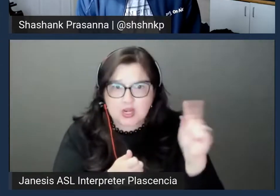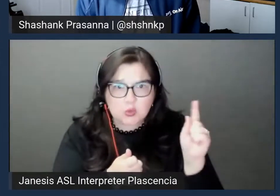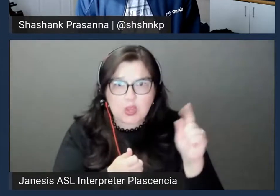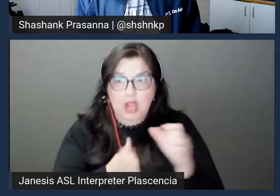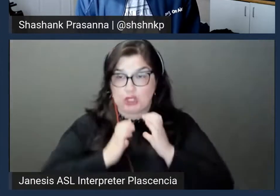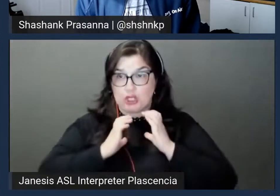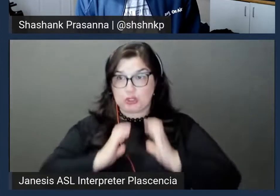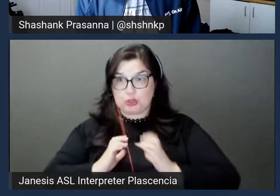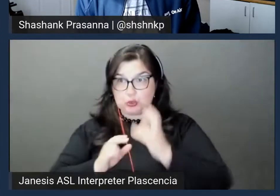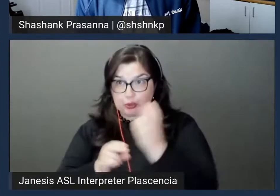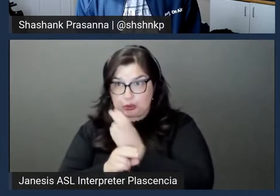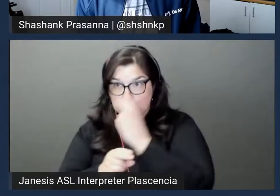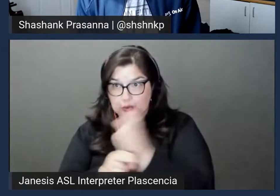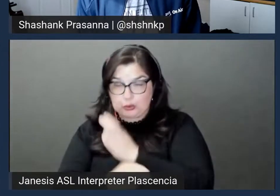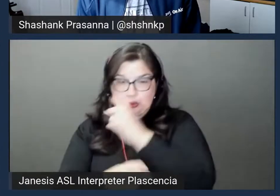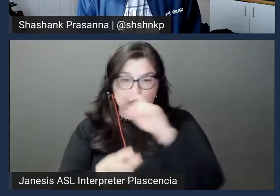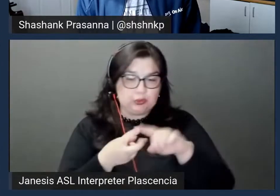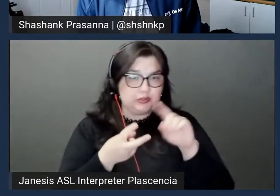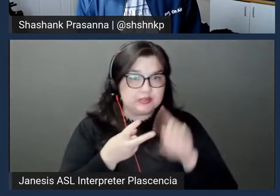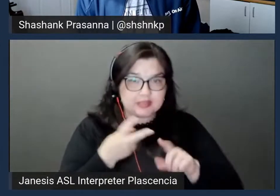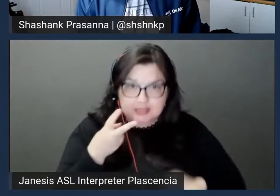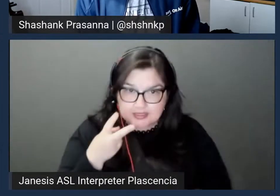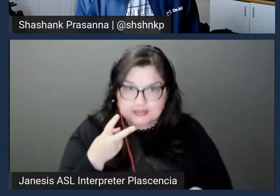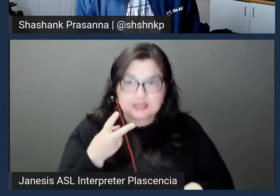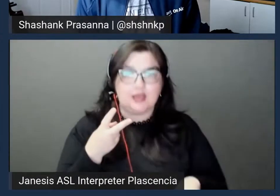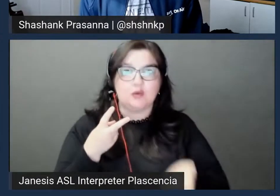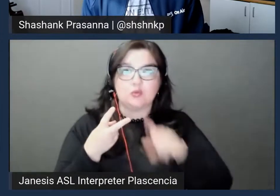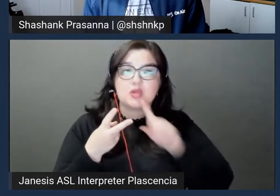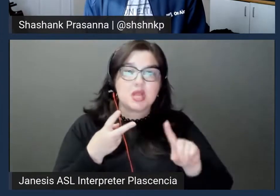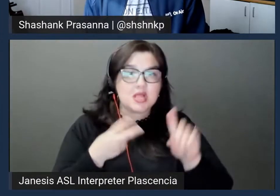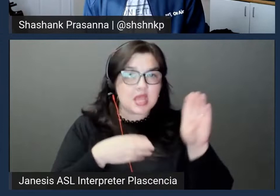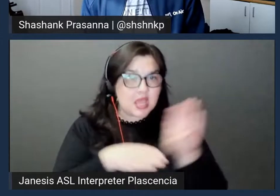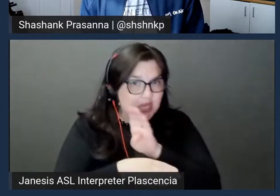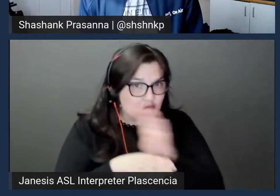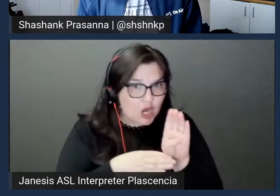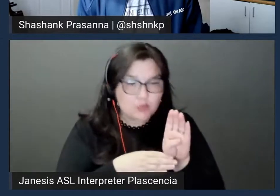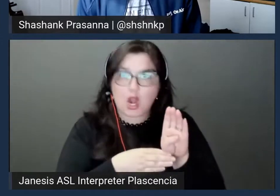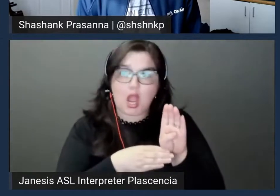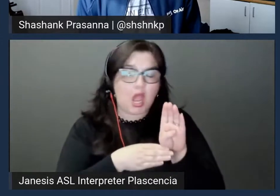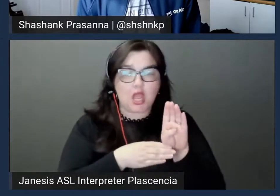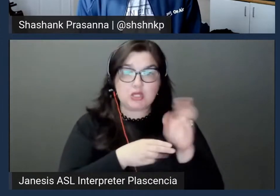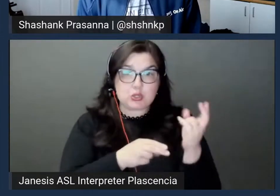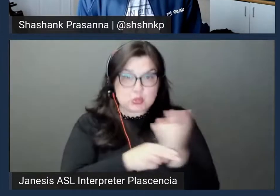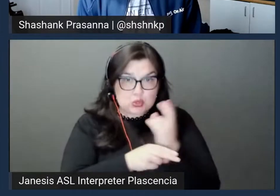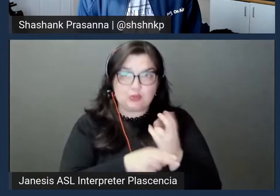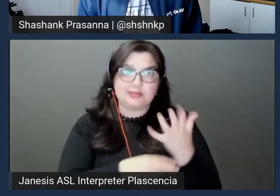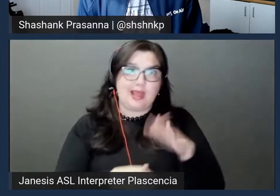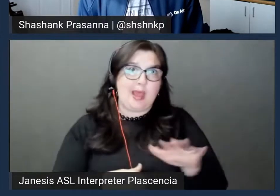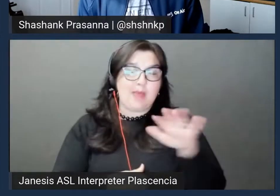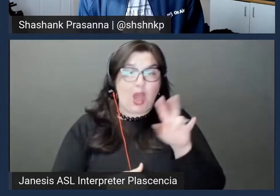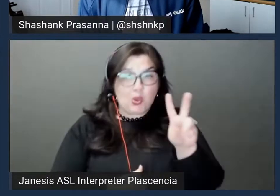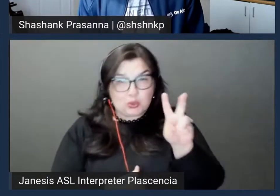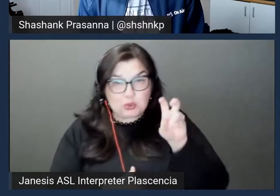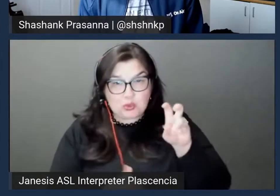or whether you talk about in the enterprise use case. There are close to about 200 million IP cameras